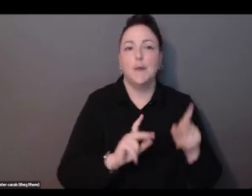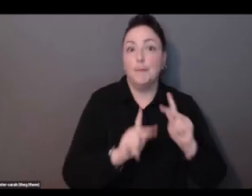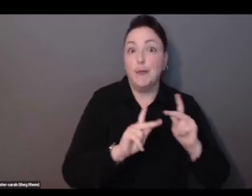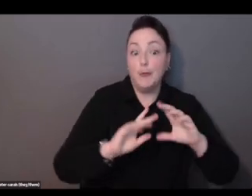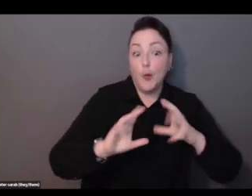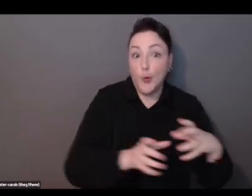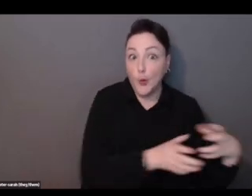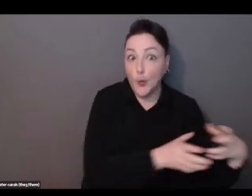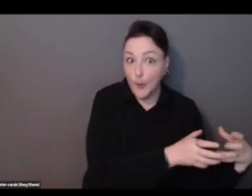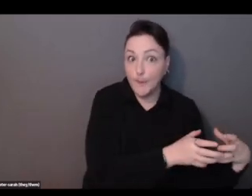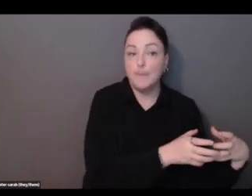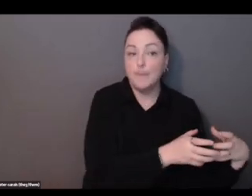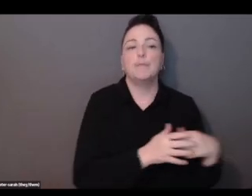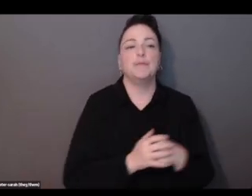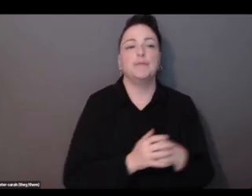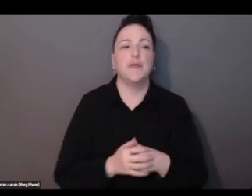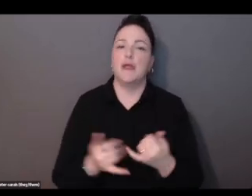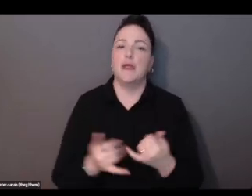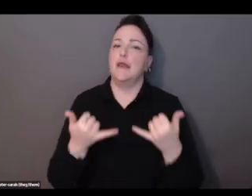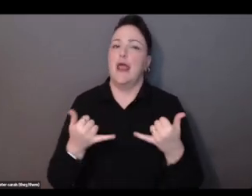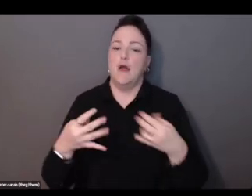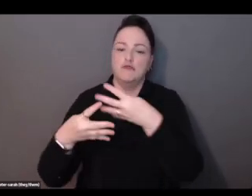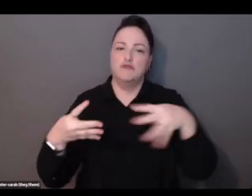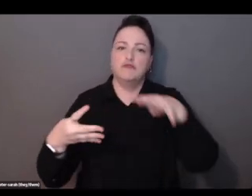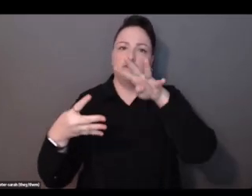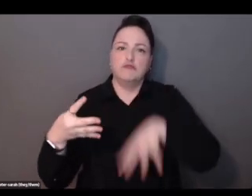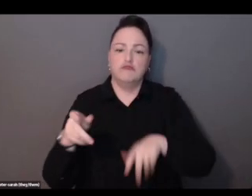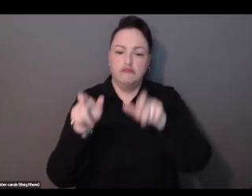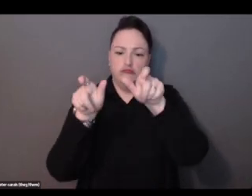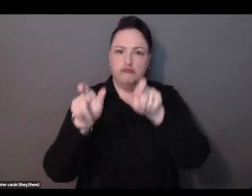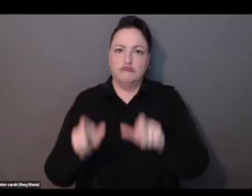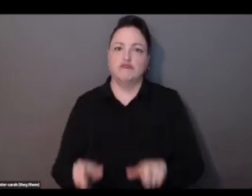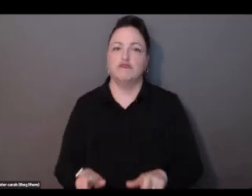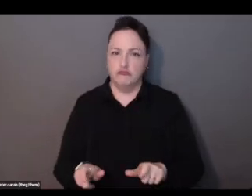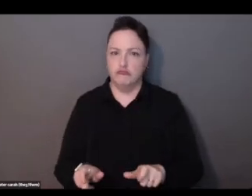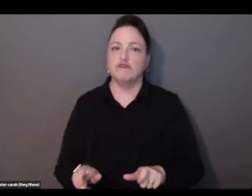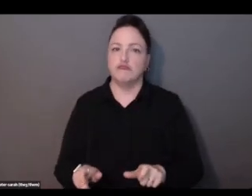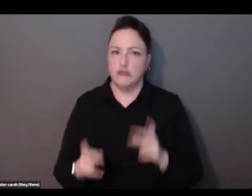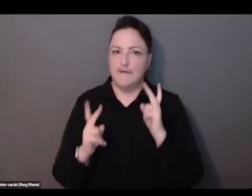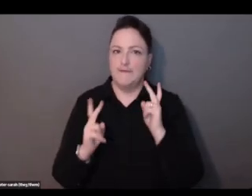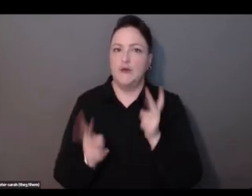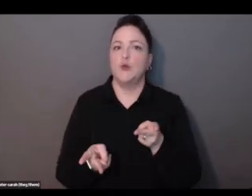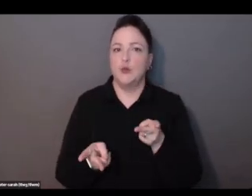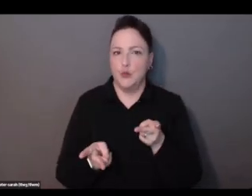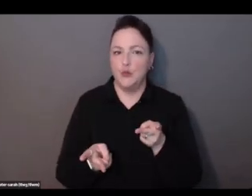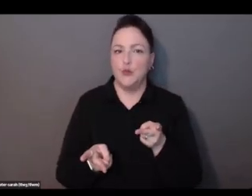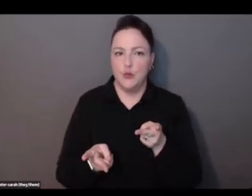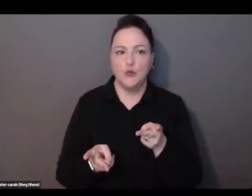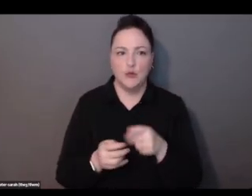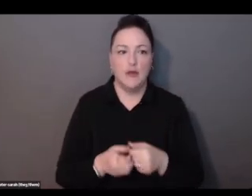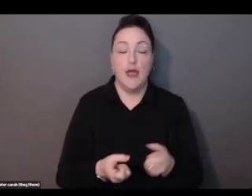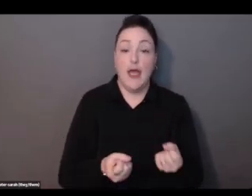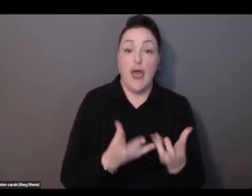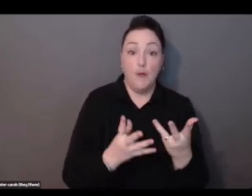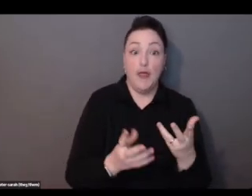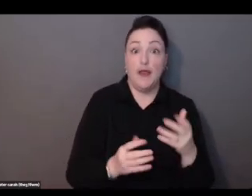of the adults who need LTSS and the percent of the population that you have